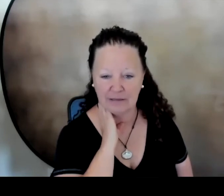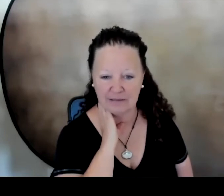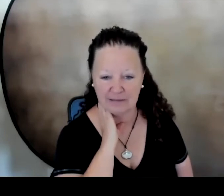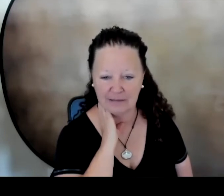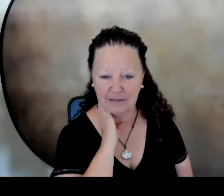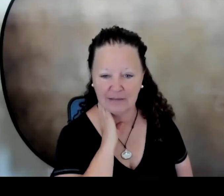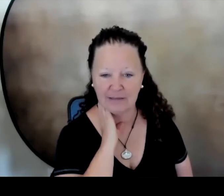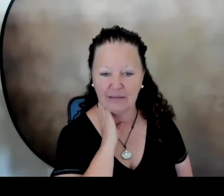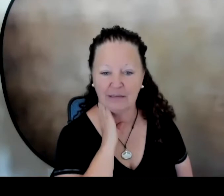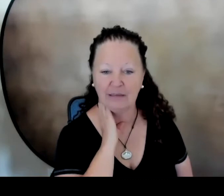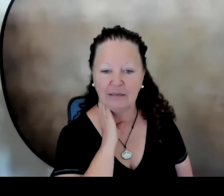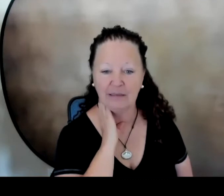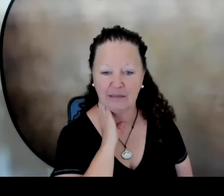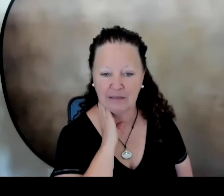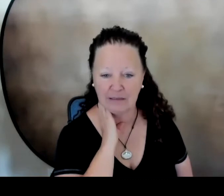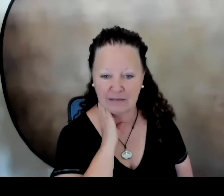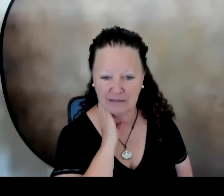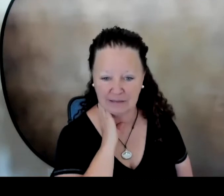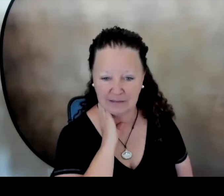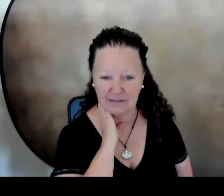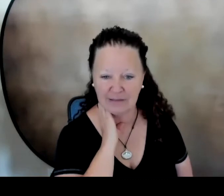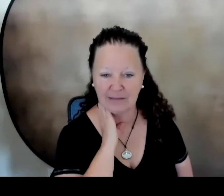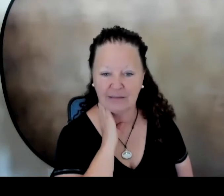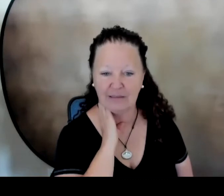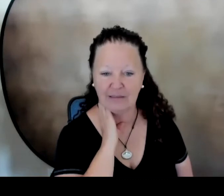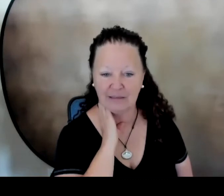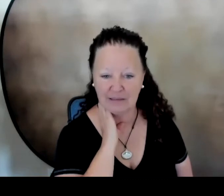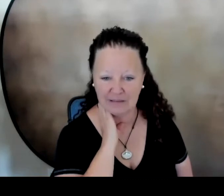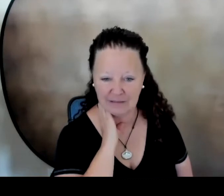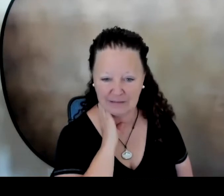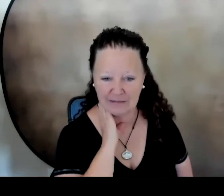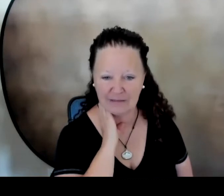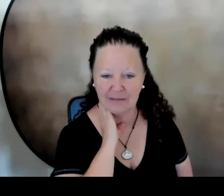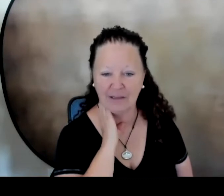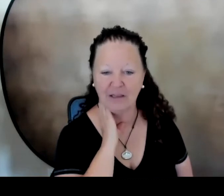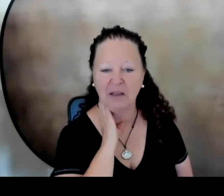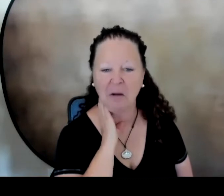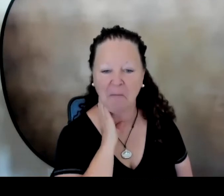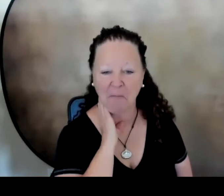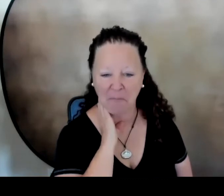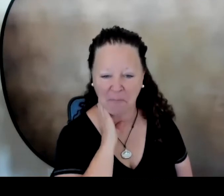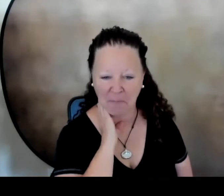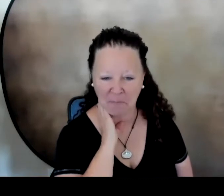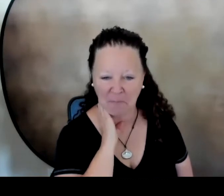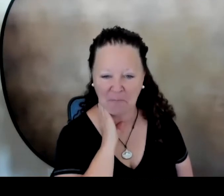Yeah, it's like a very, that's like Vietnamese home-style cooking, I guess.